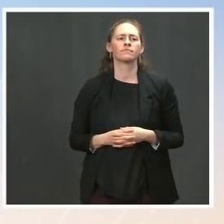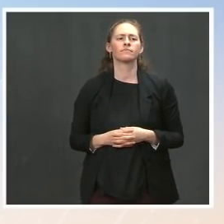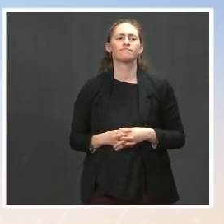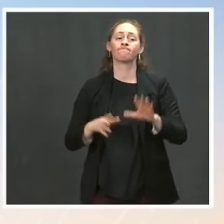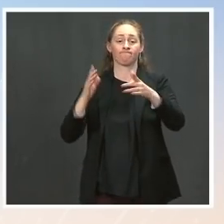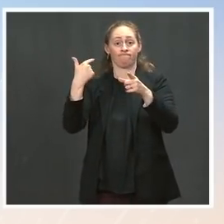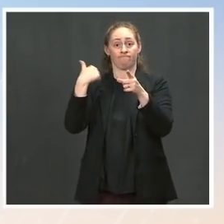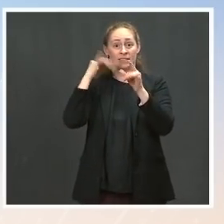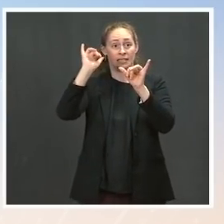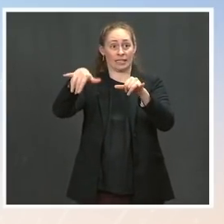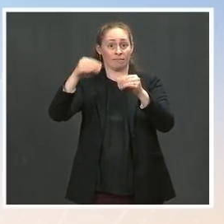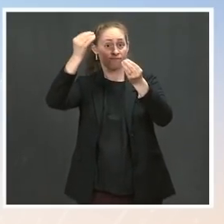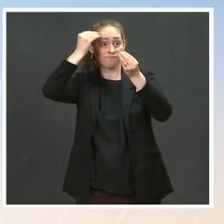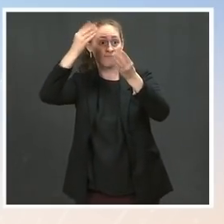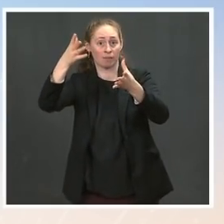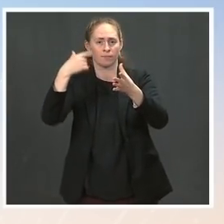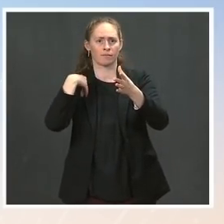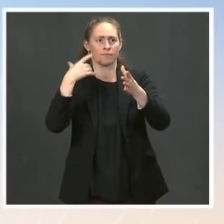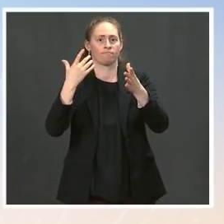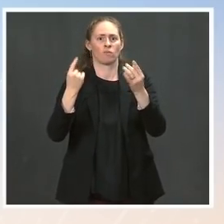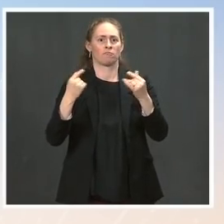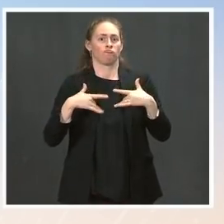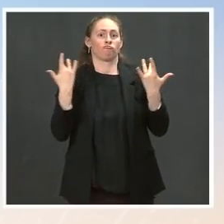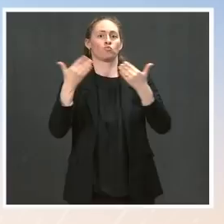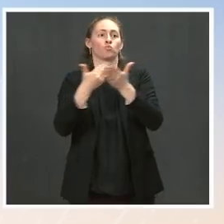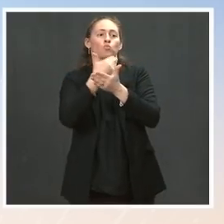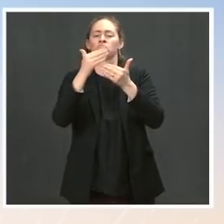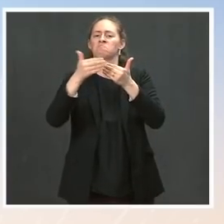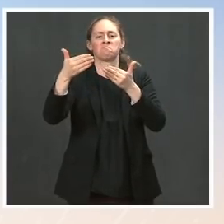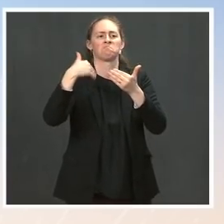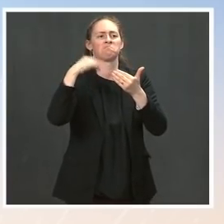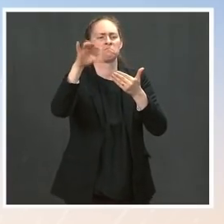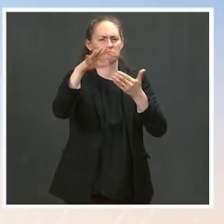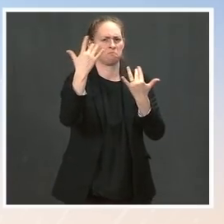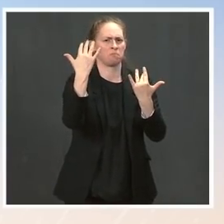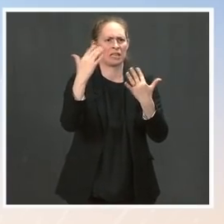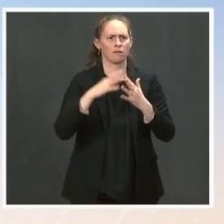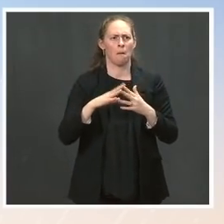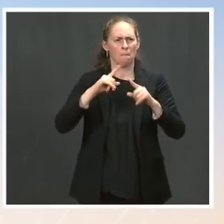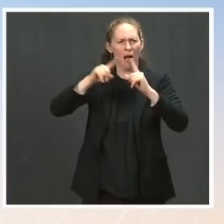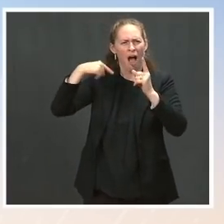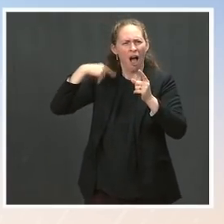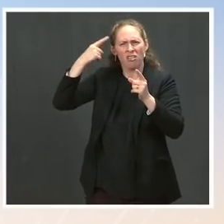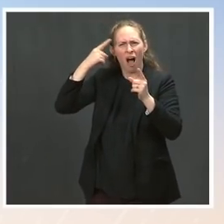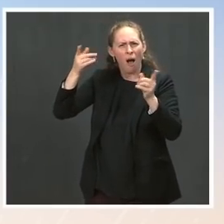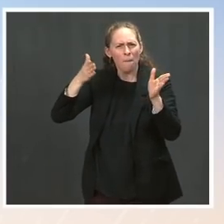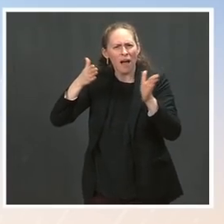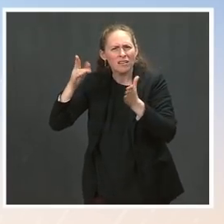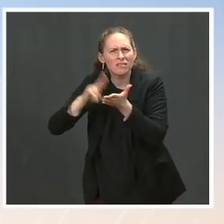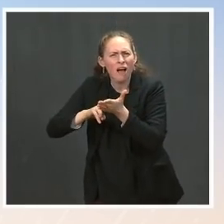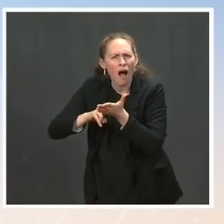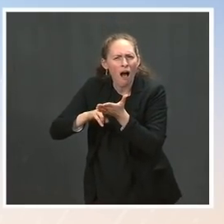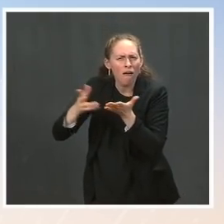The Press: Okay. And equity was cited as the reason for which the White House decided against surging vaccines in Michigan.